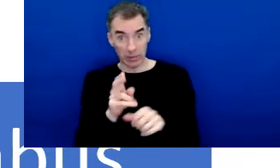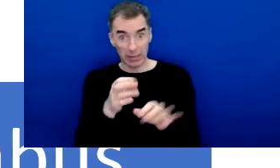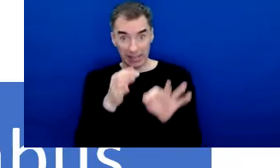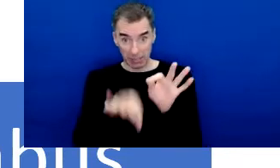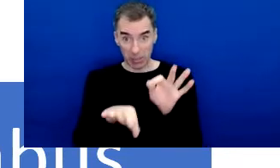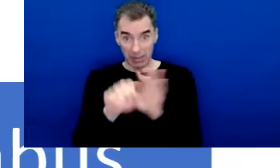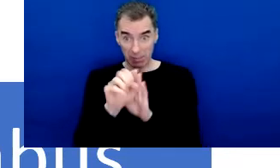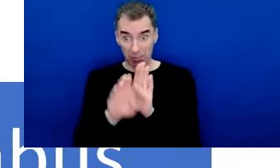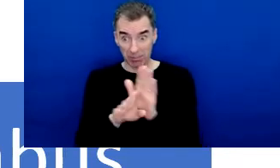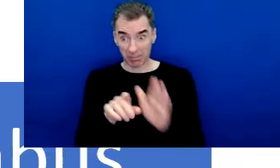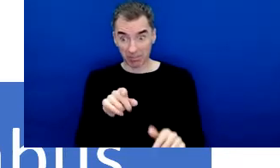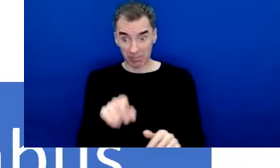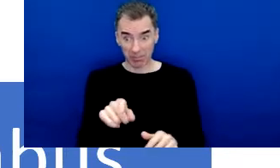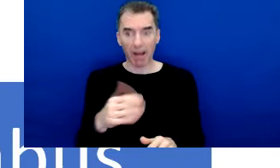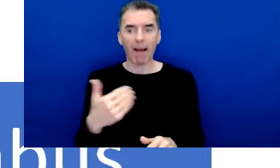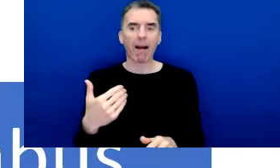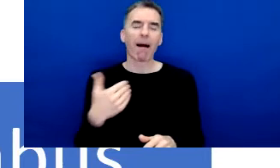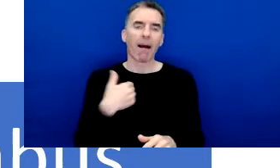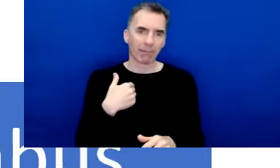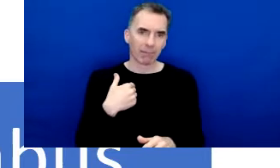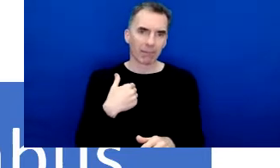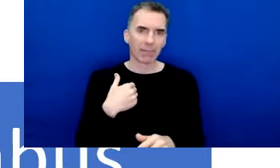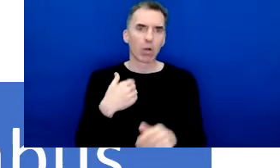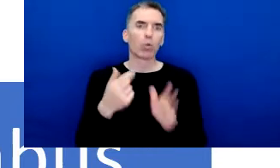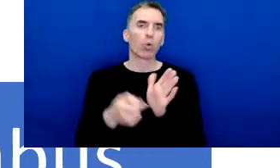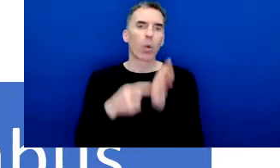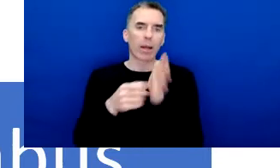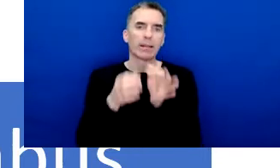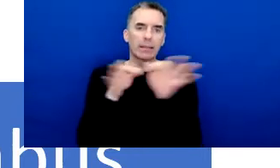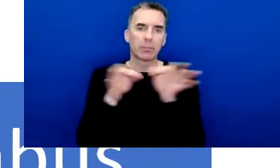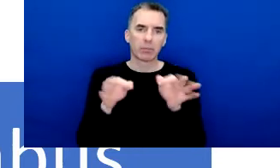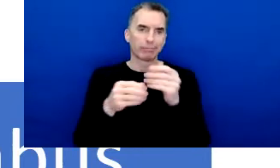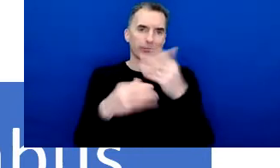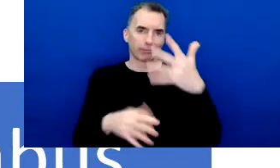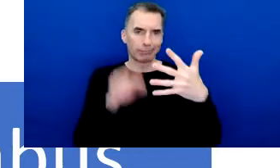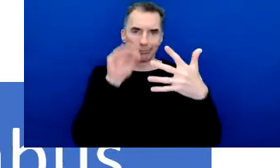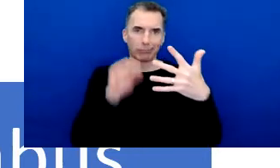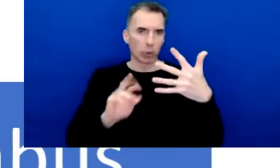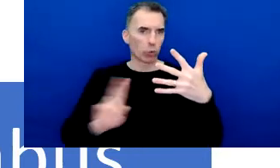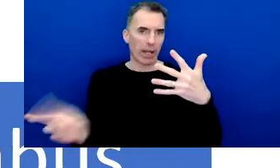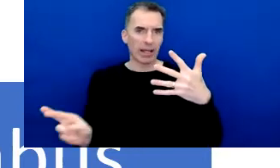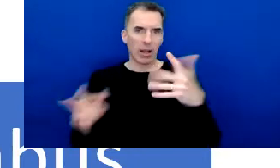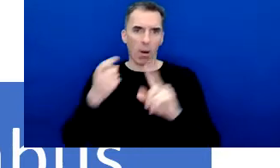it already has the required statements embedded in there, which makes your life easy. It takes